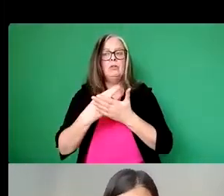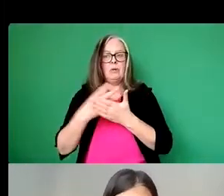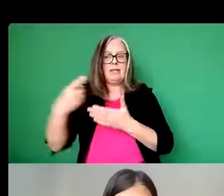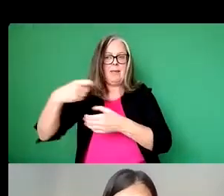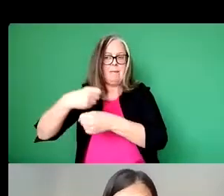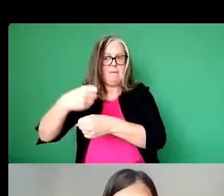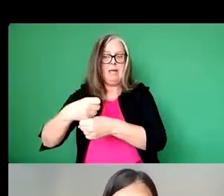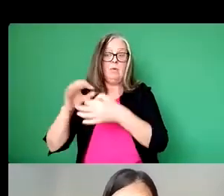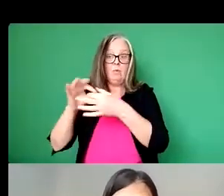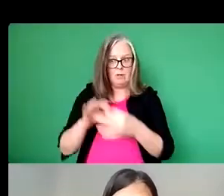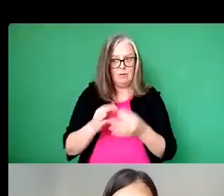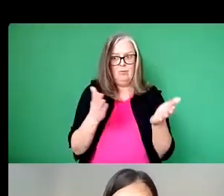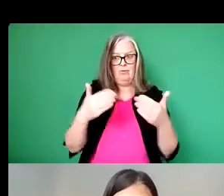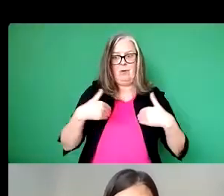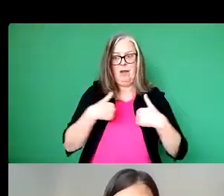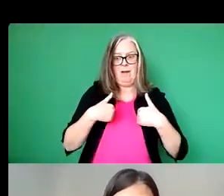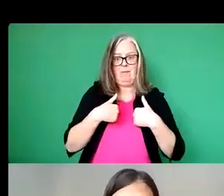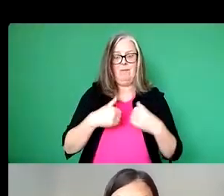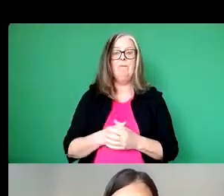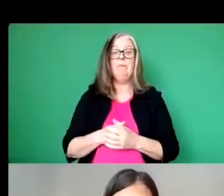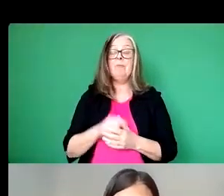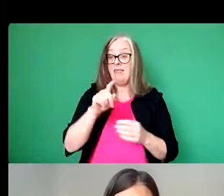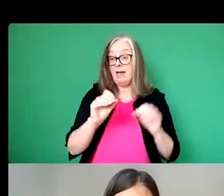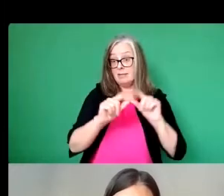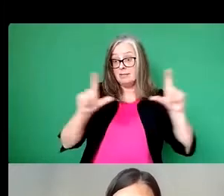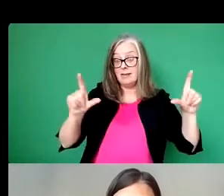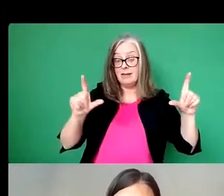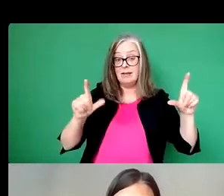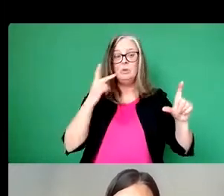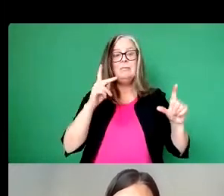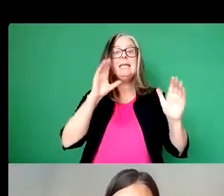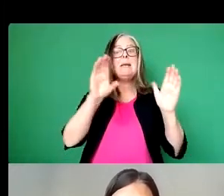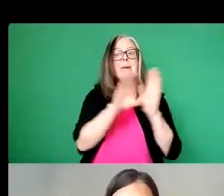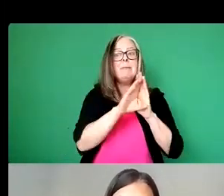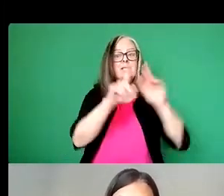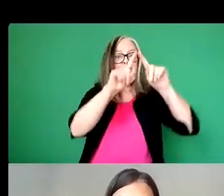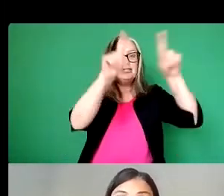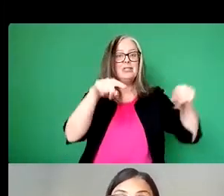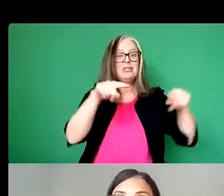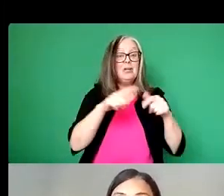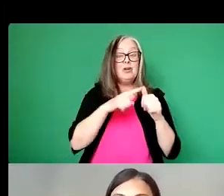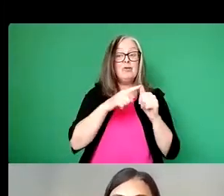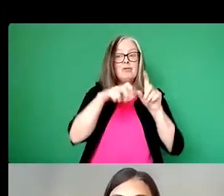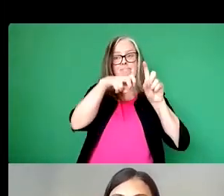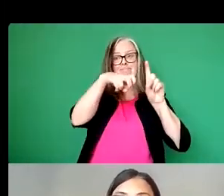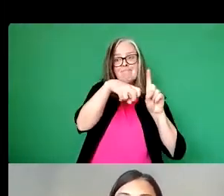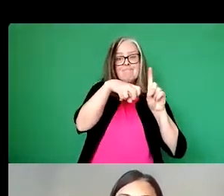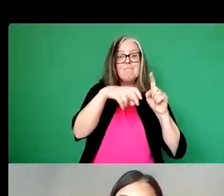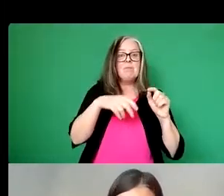animals on this slide you will see an image the first image is that of a large decal or sticker